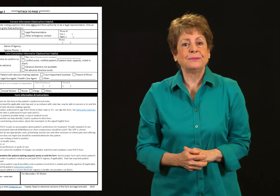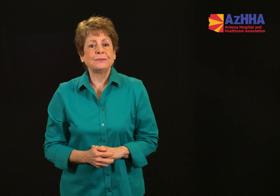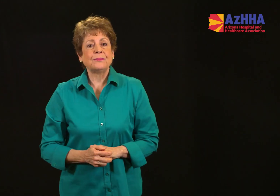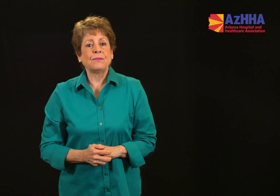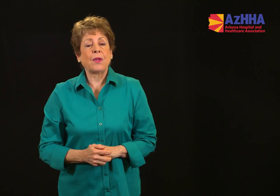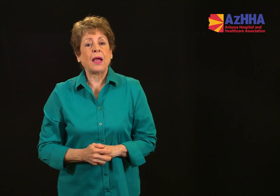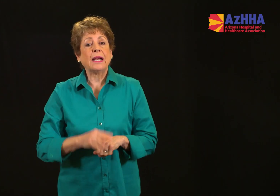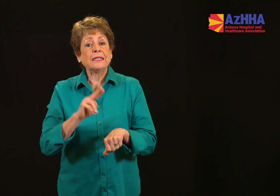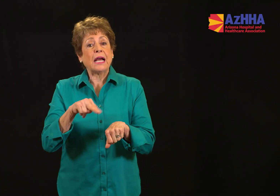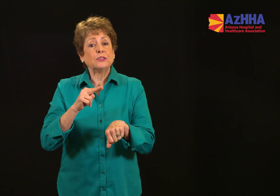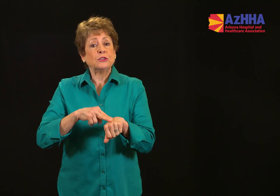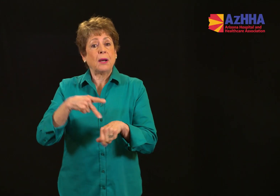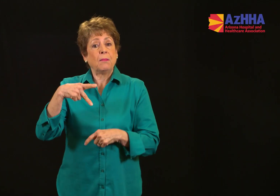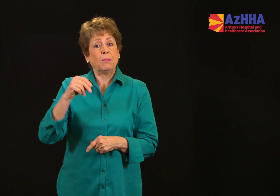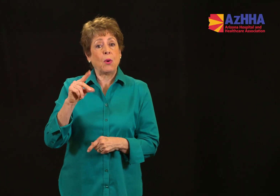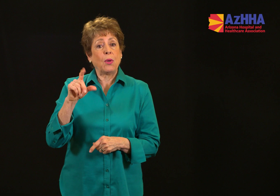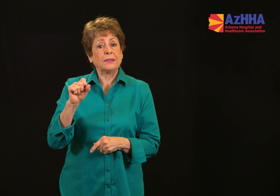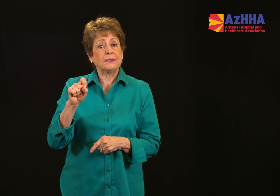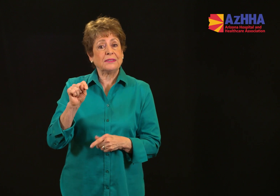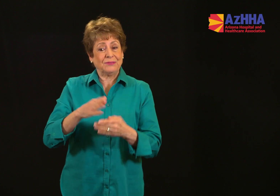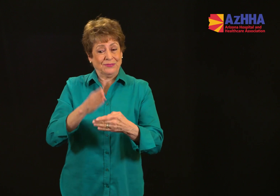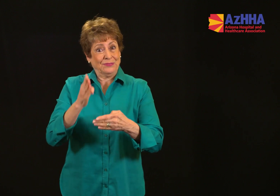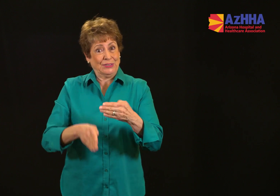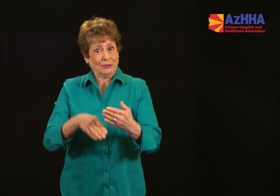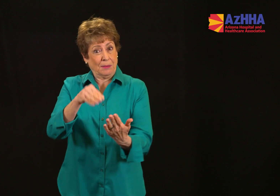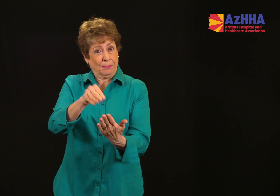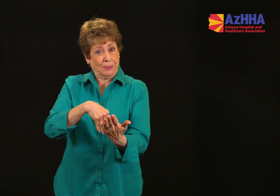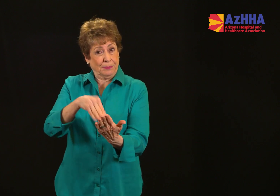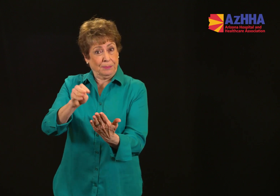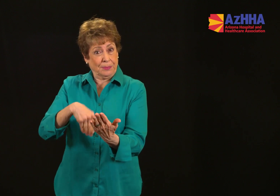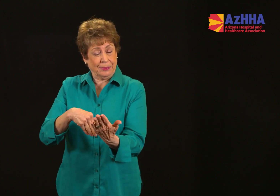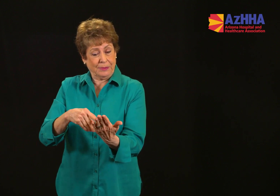Completion of a National POLST form is entirely voluntary